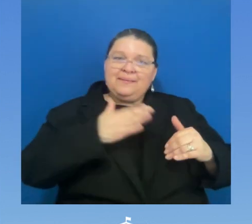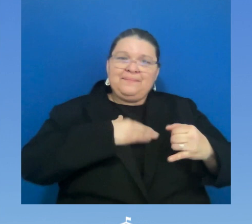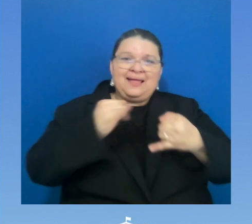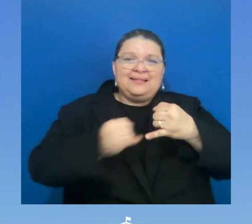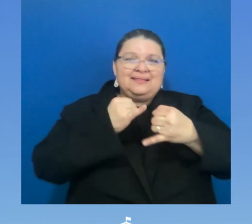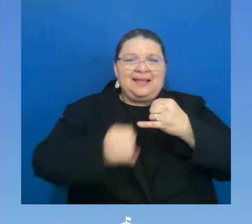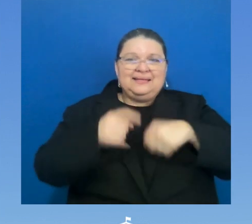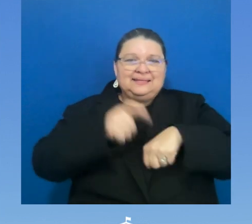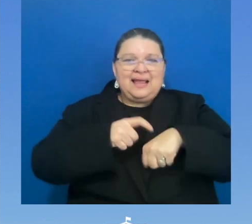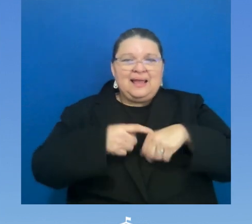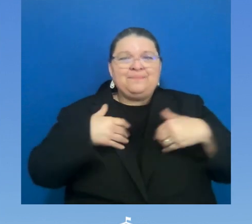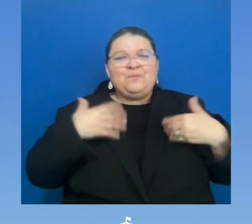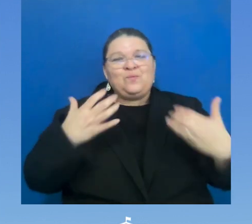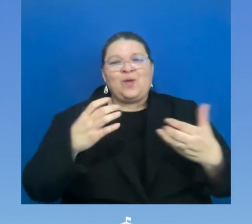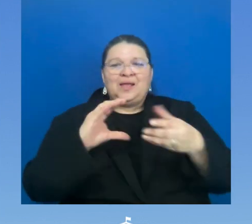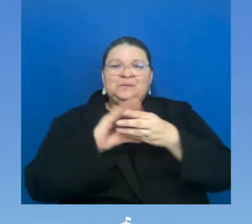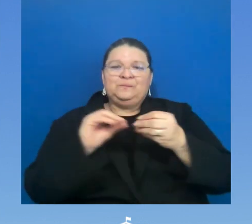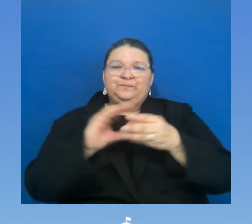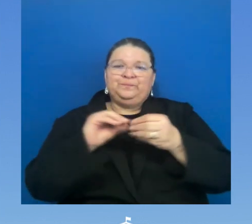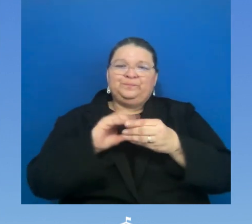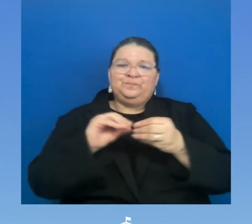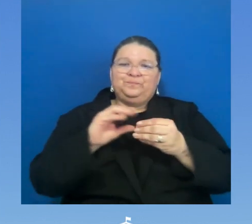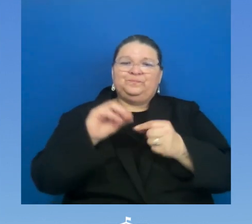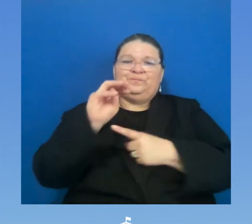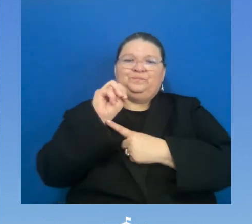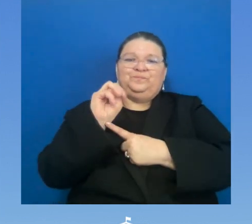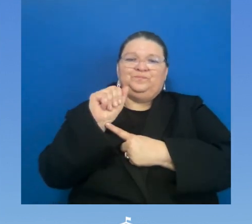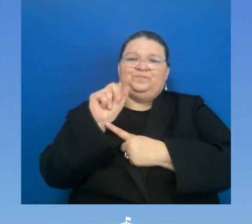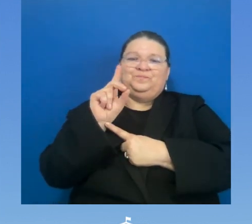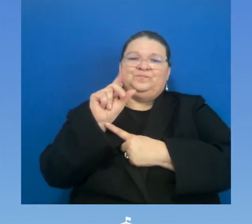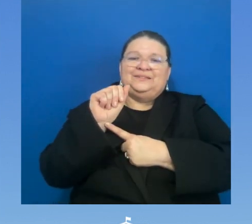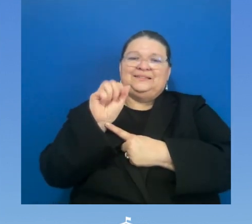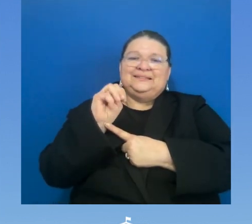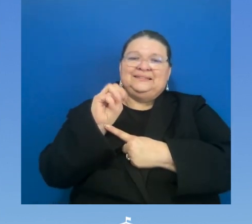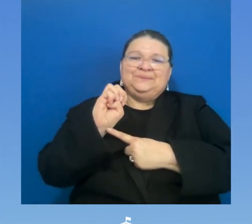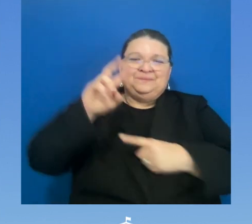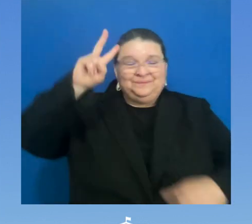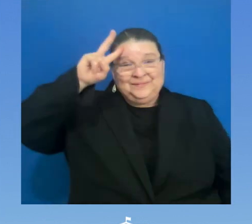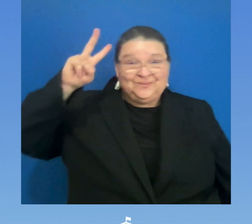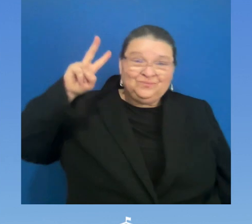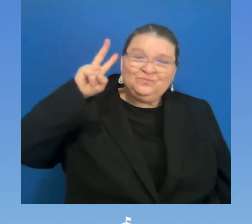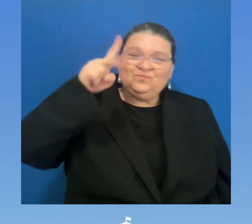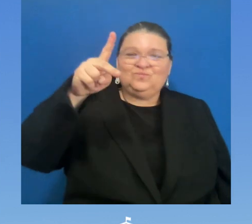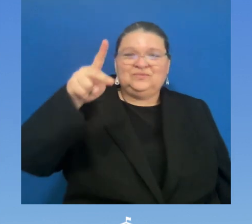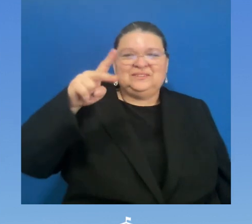Like, that's -- that's incredible. And although it doesn't have to do specifically with equal pay,